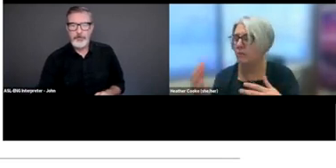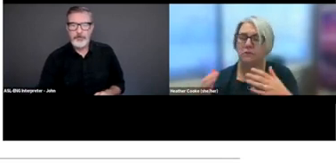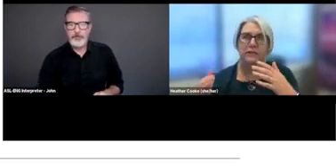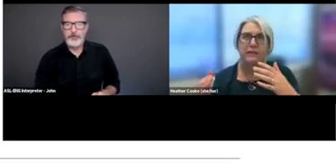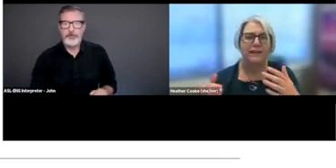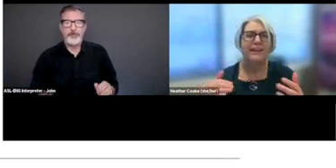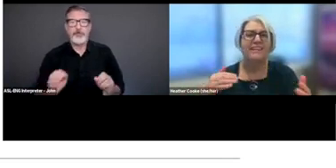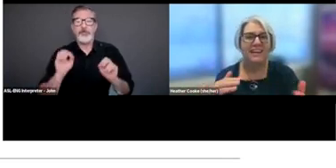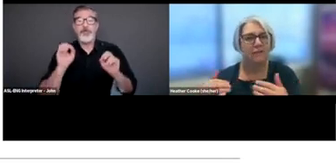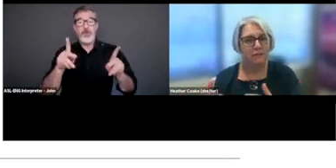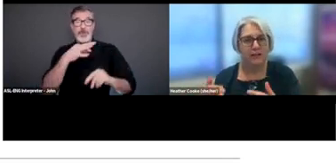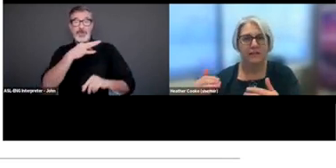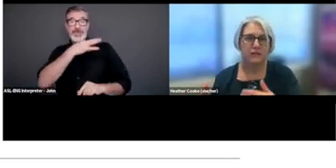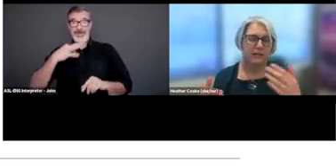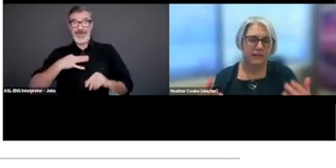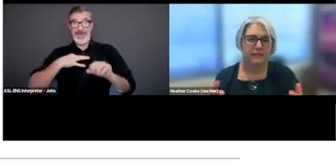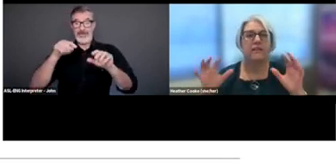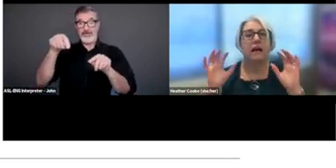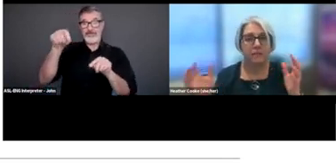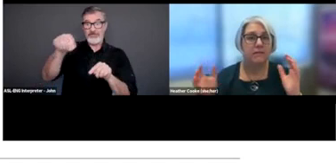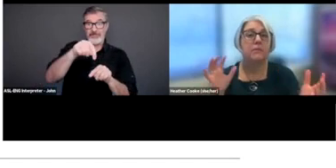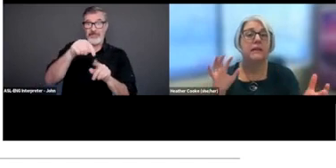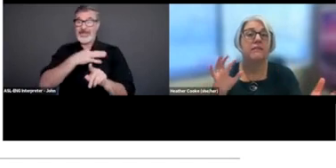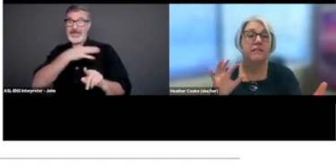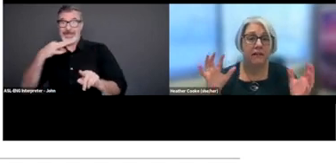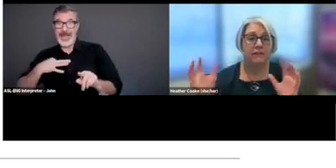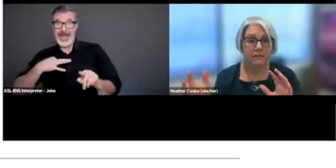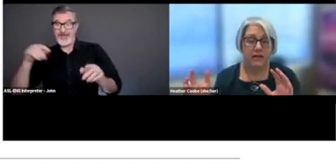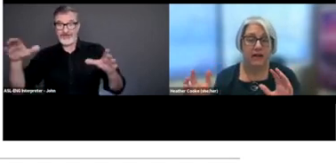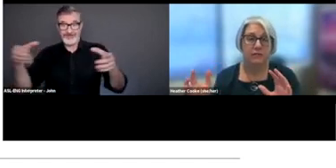So not between staff and residents, or residents and staff, but simply staffed staff.